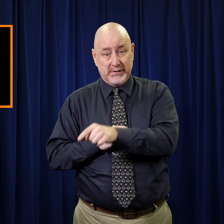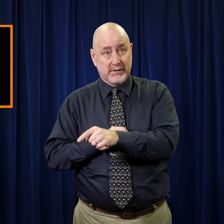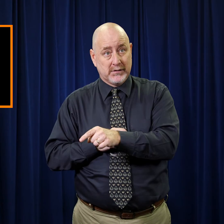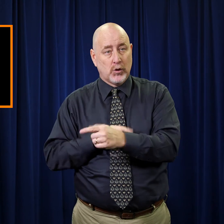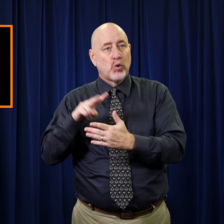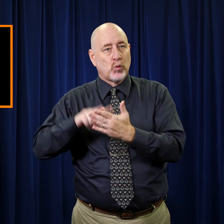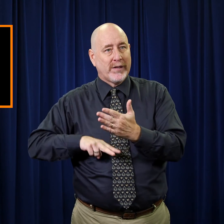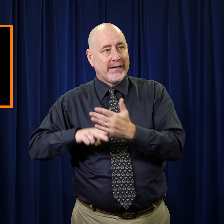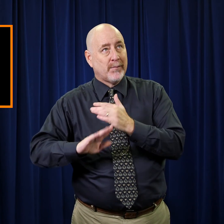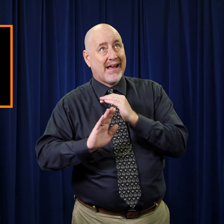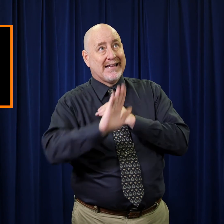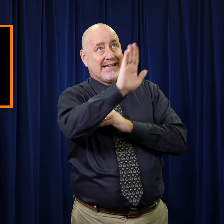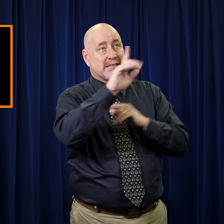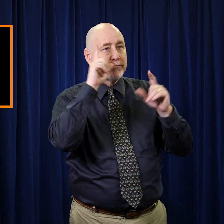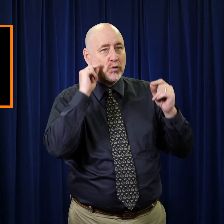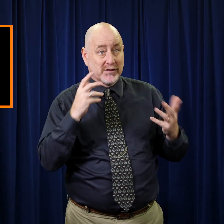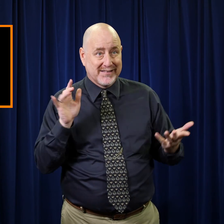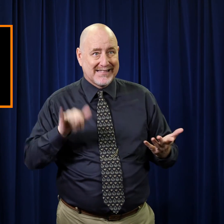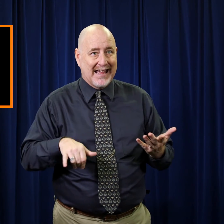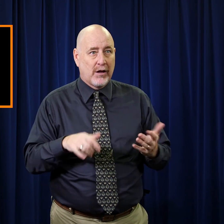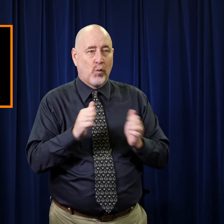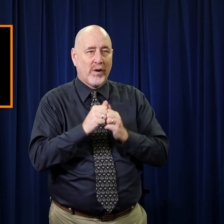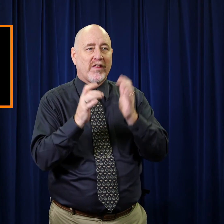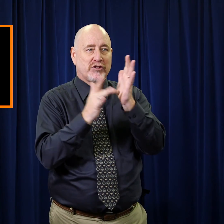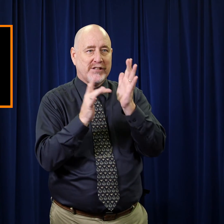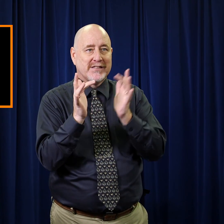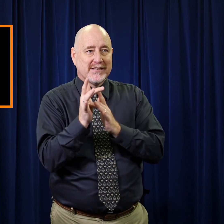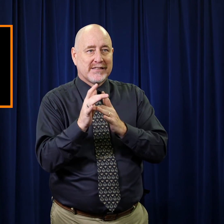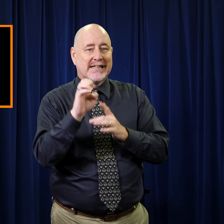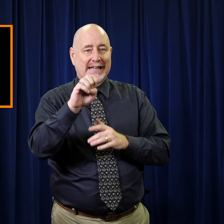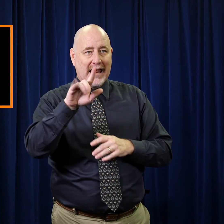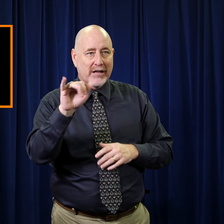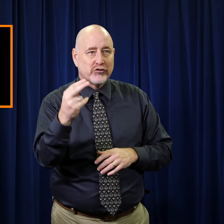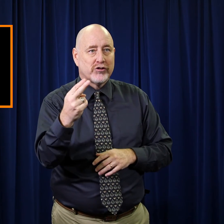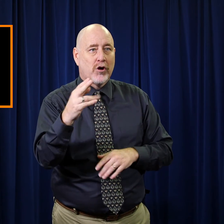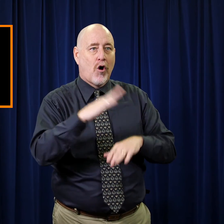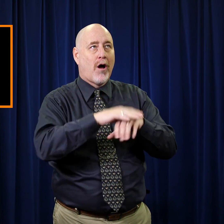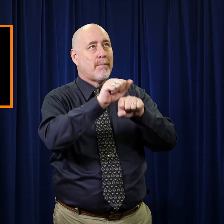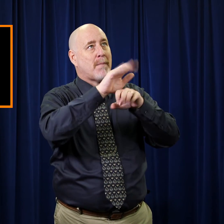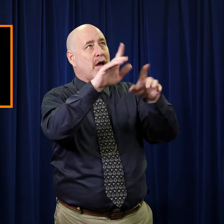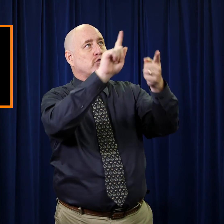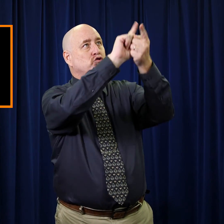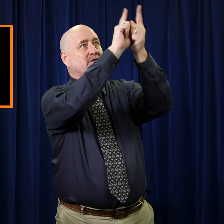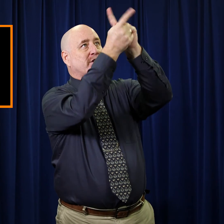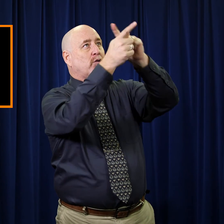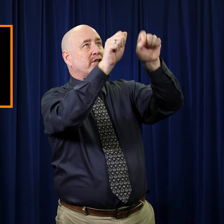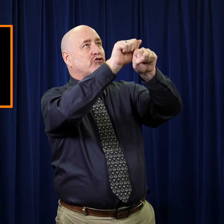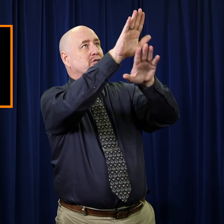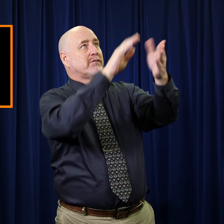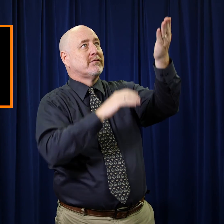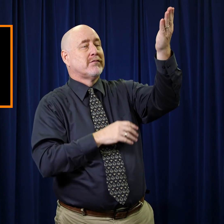Testament, what you read about is Moses with Jesus and Elijah on that great